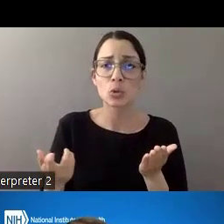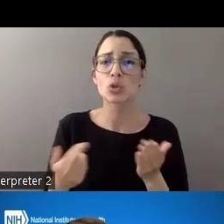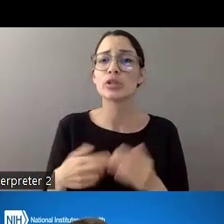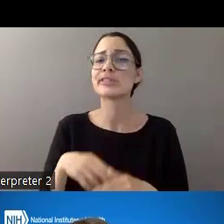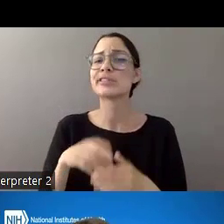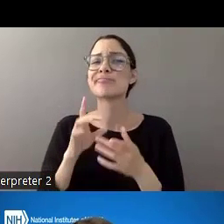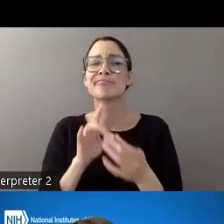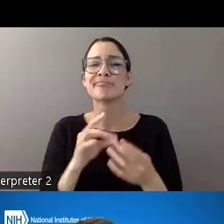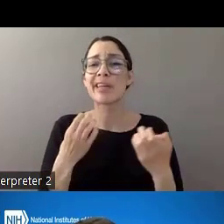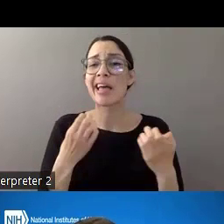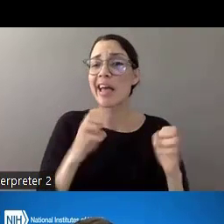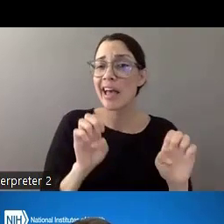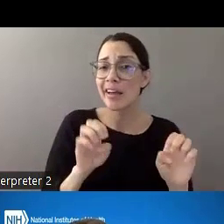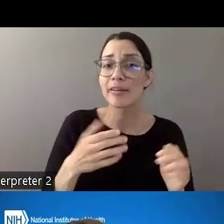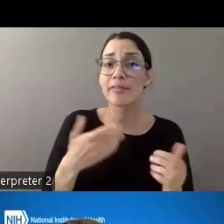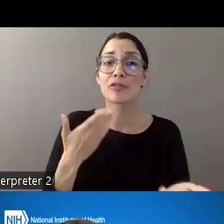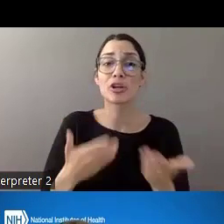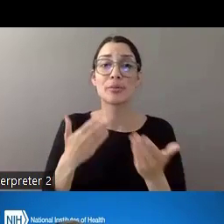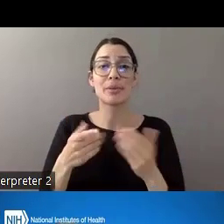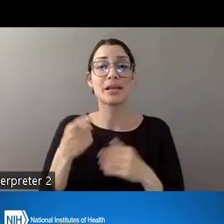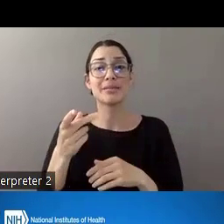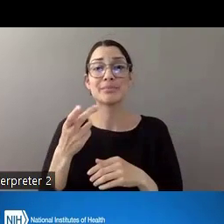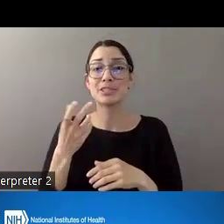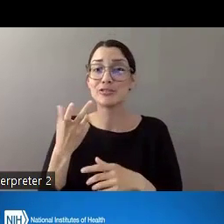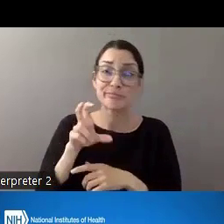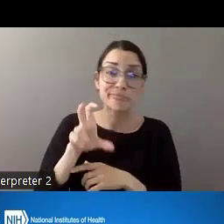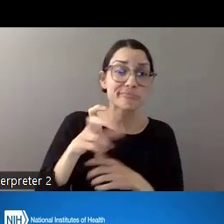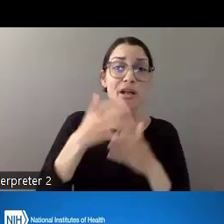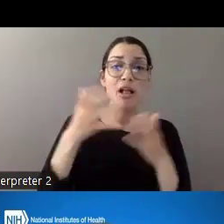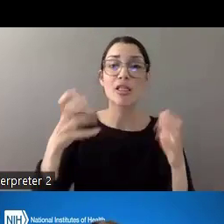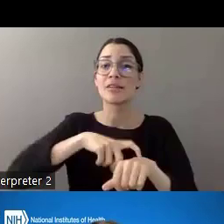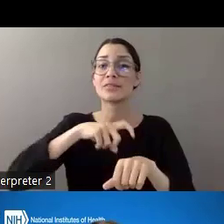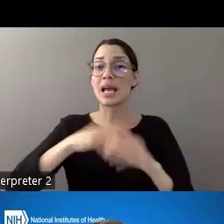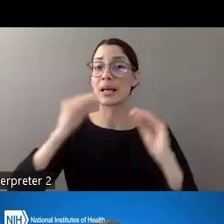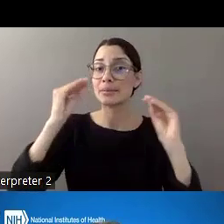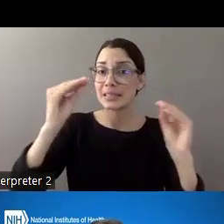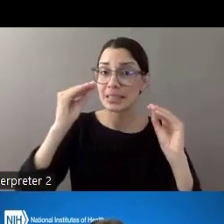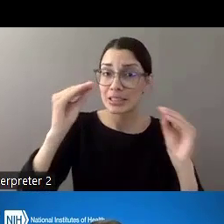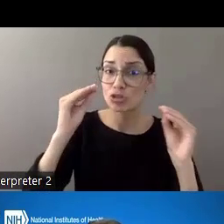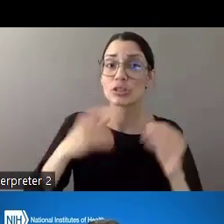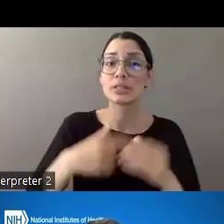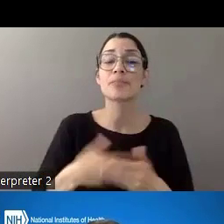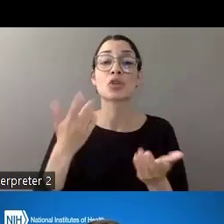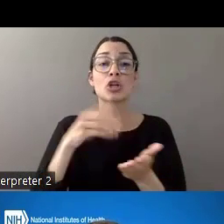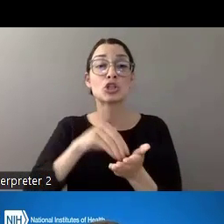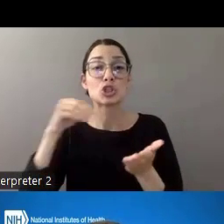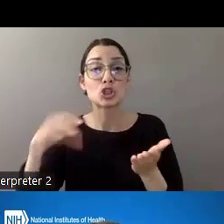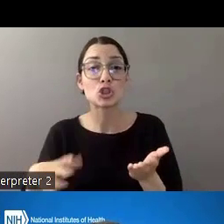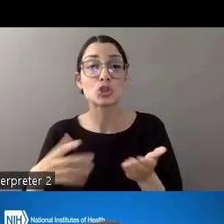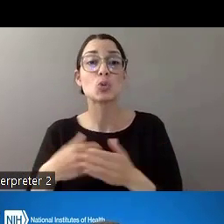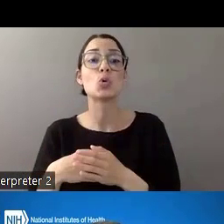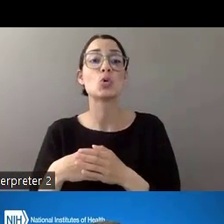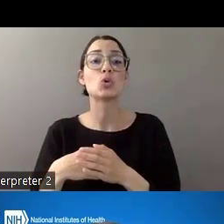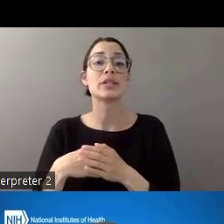You may spend a lot of your time teaching students, undergraduates, health professionals, graduate students and the environment.